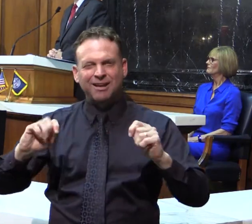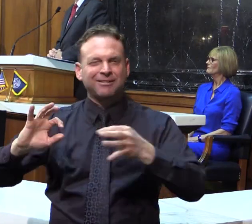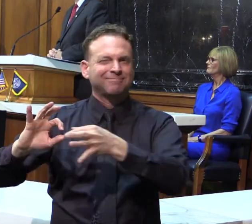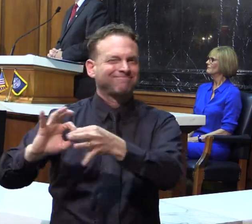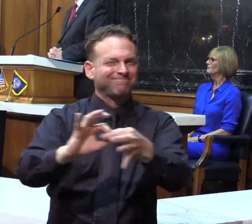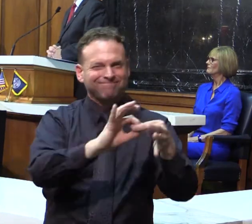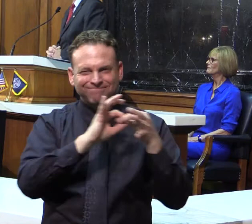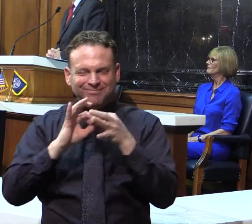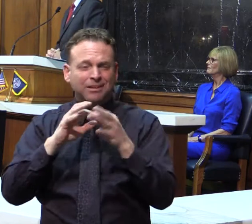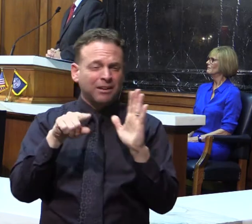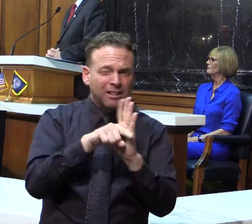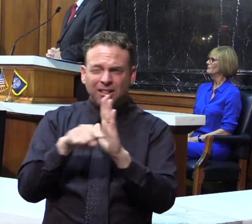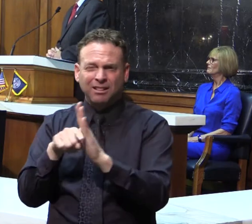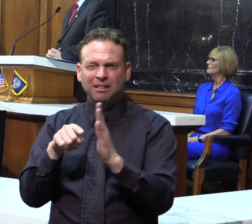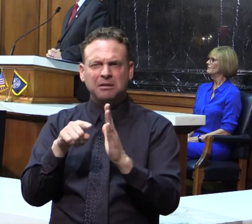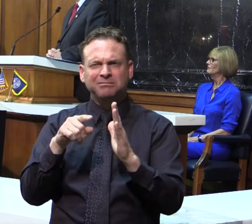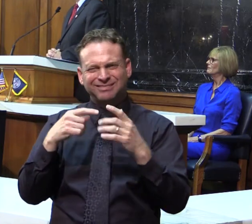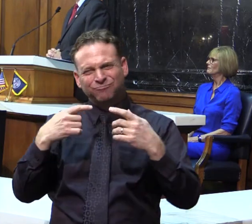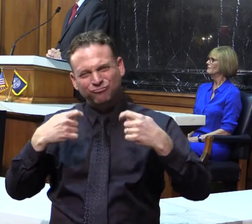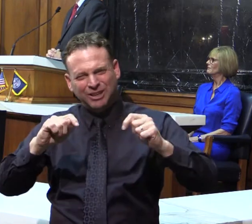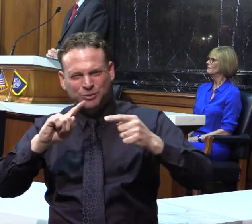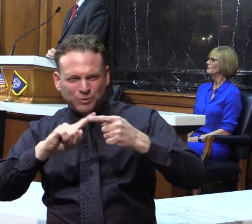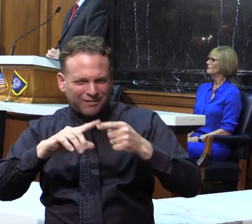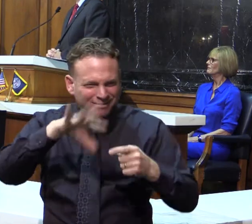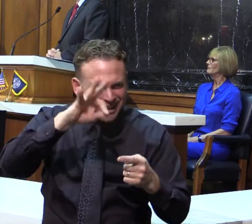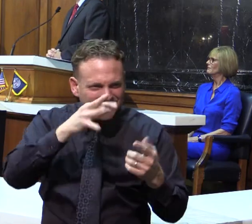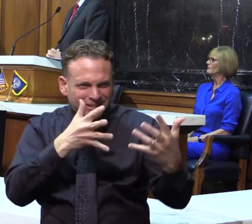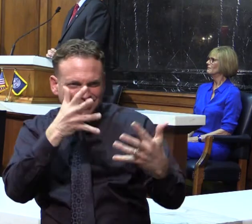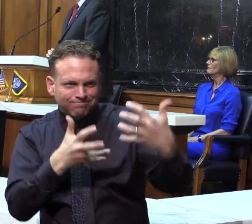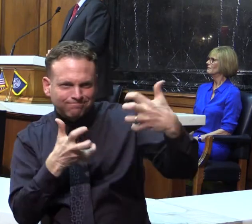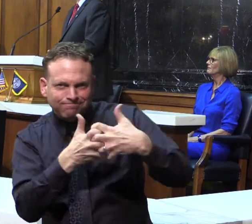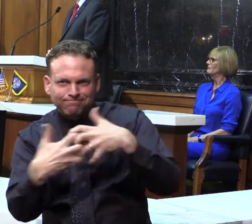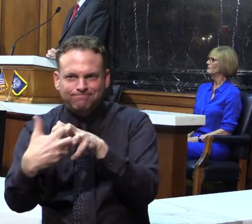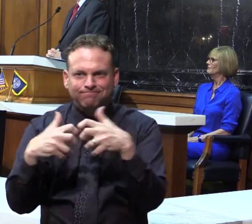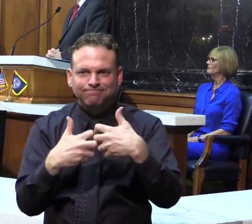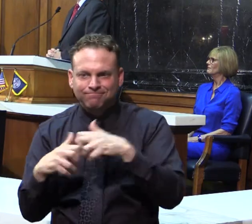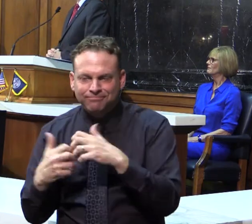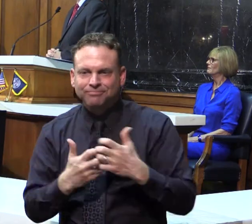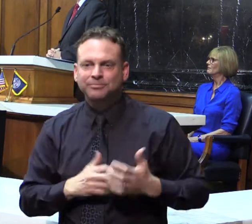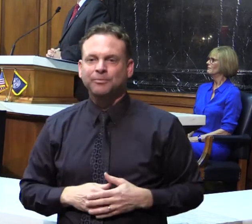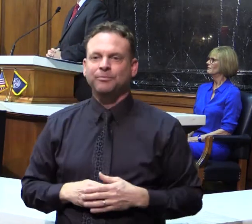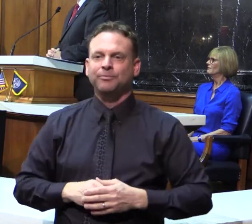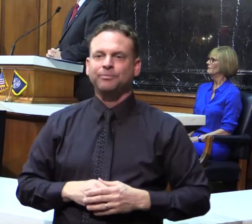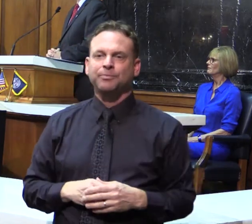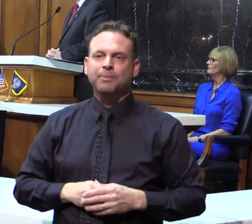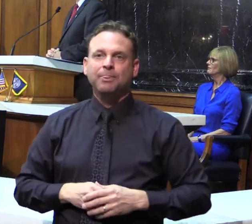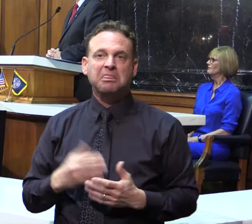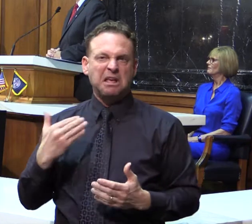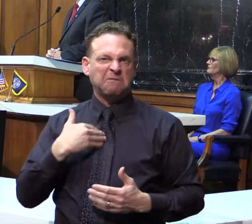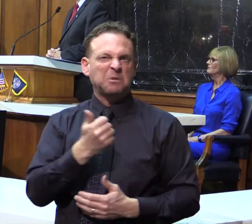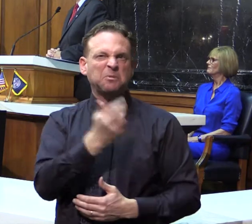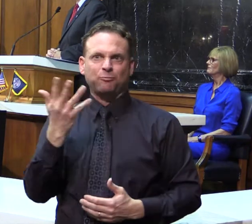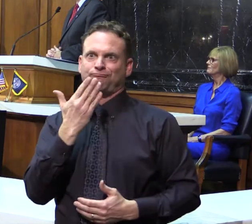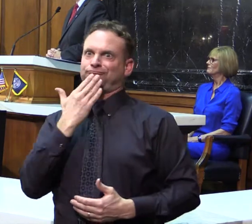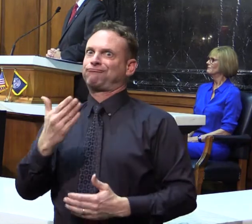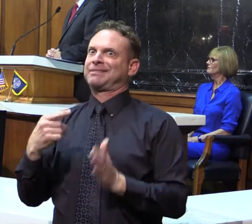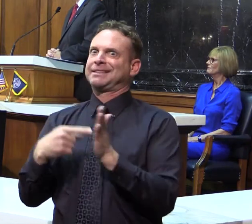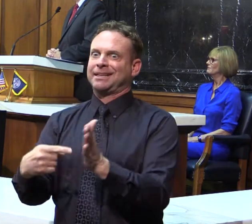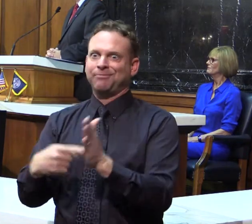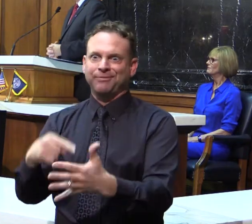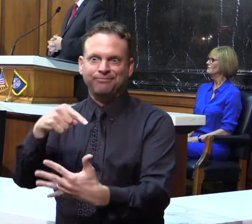We have two exemplars with us here tonight: Eva Kor – the 2017 Sachem recipient whose